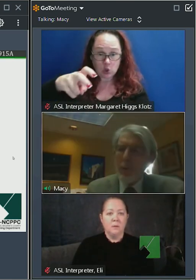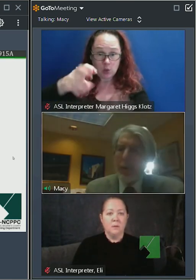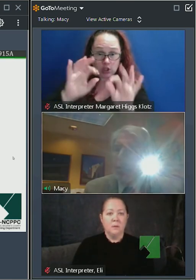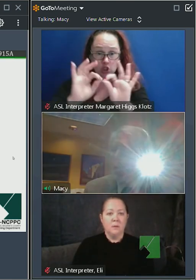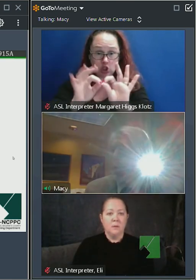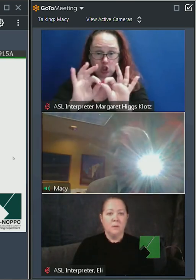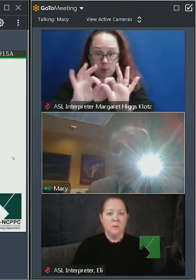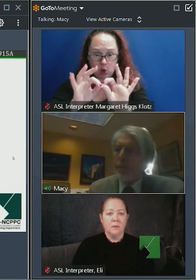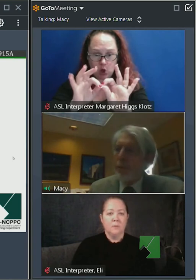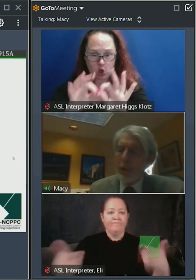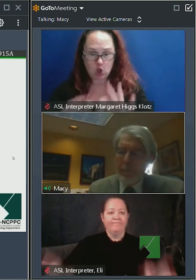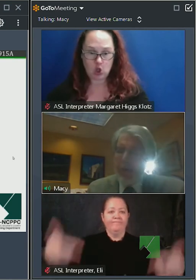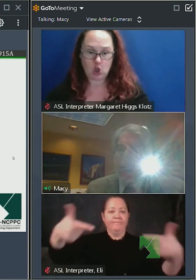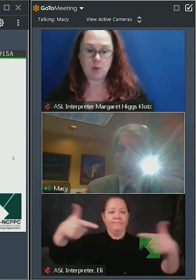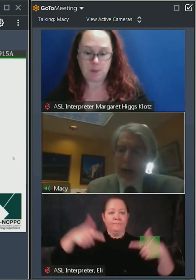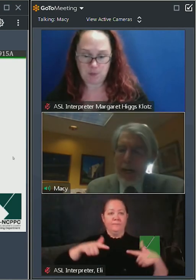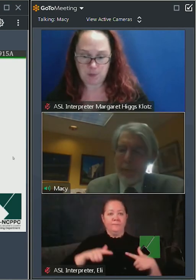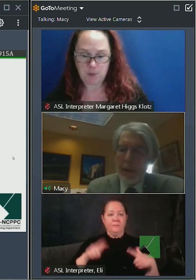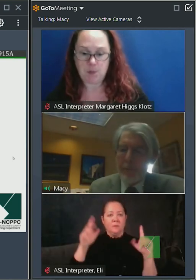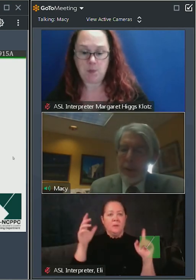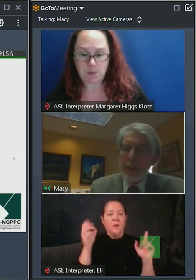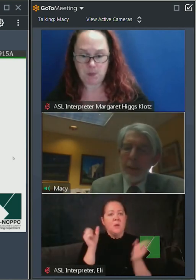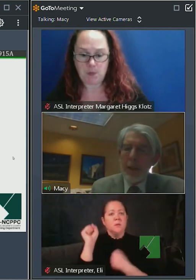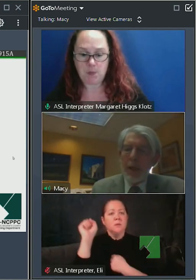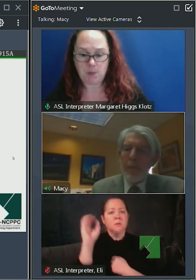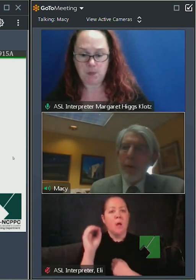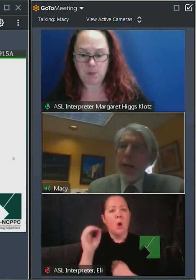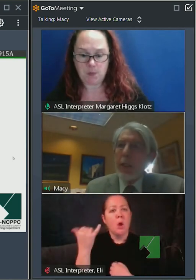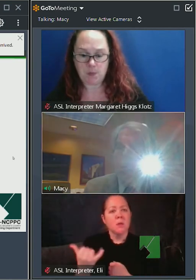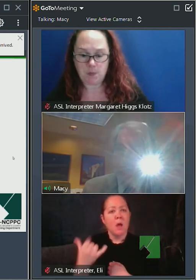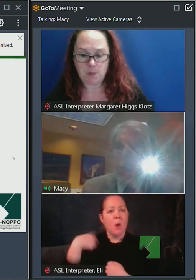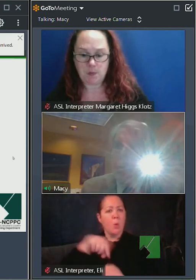How was this case put on a fast track for this minor review